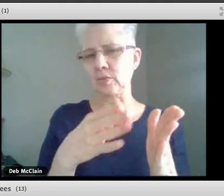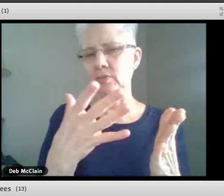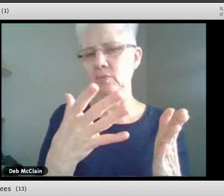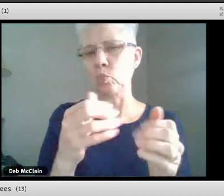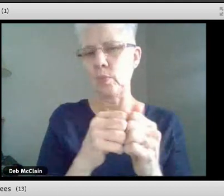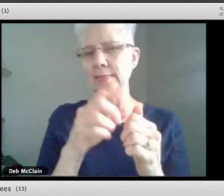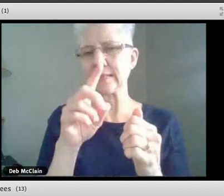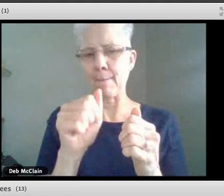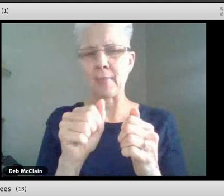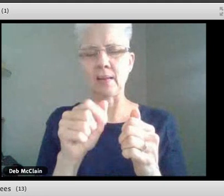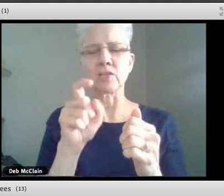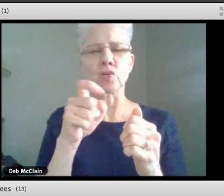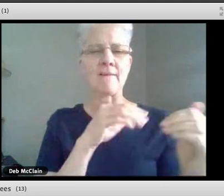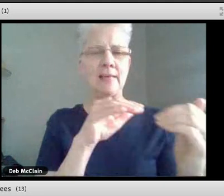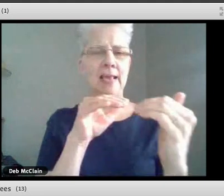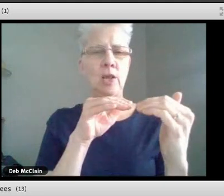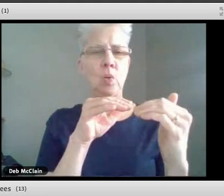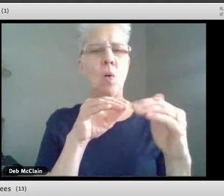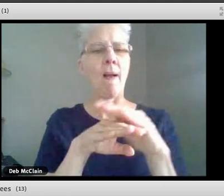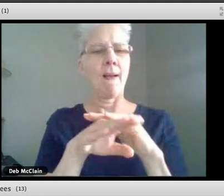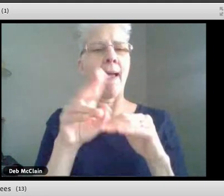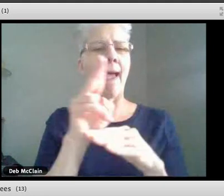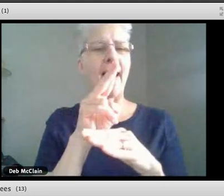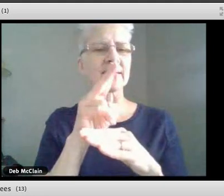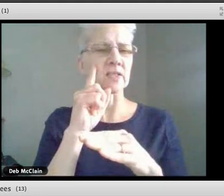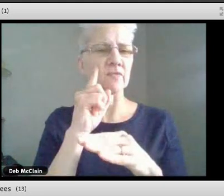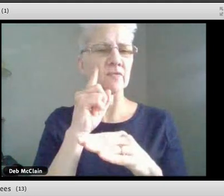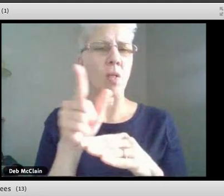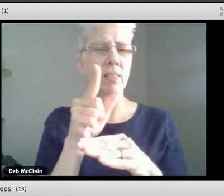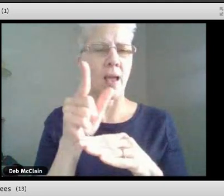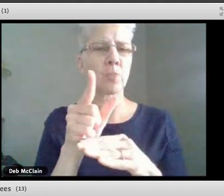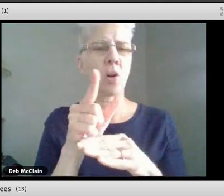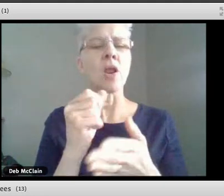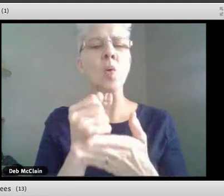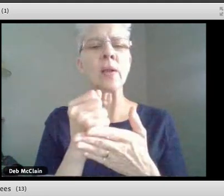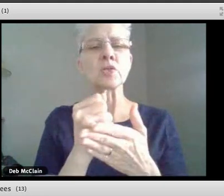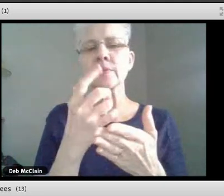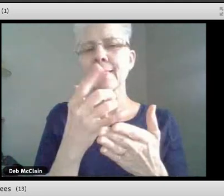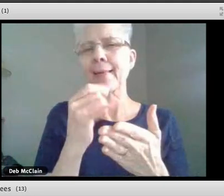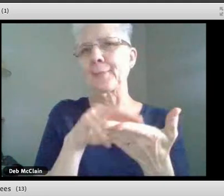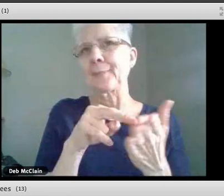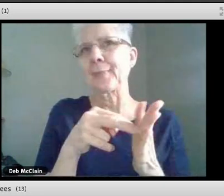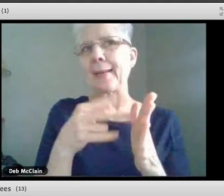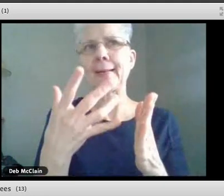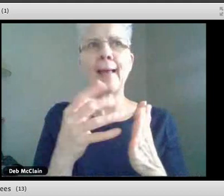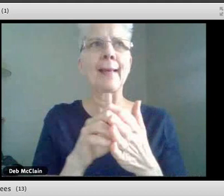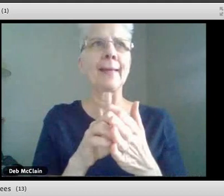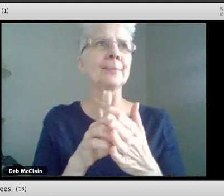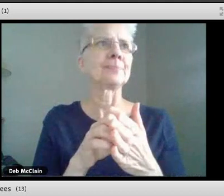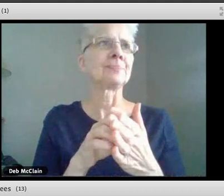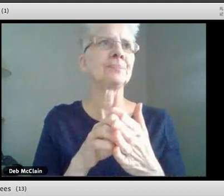and they should have equal access to library resources, and that could mean, you know, waiving late fines,